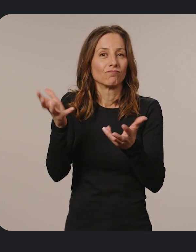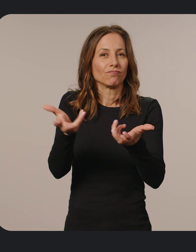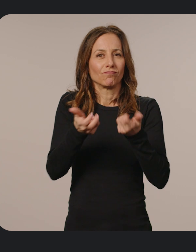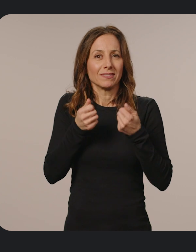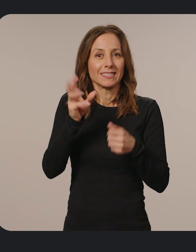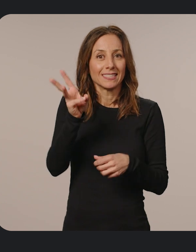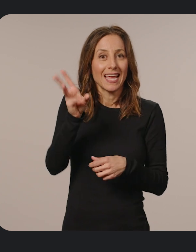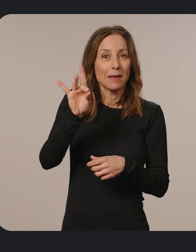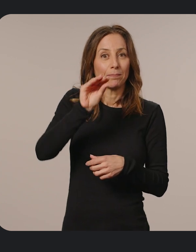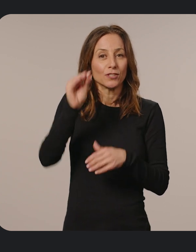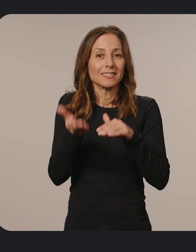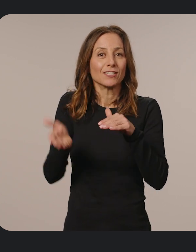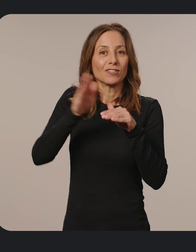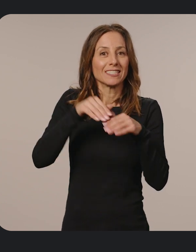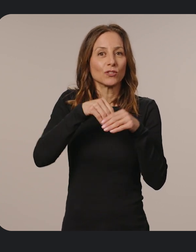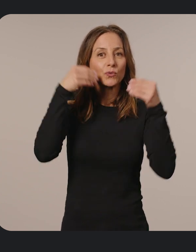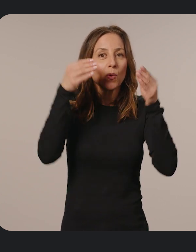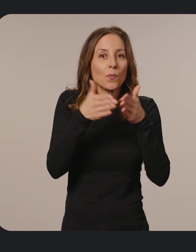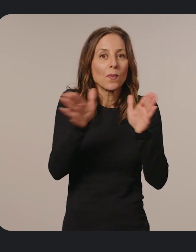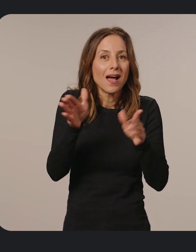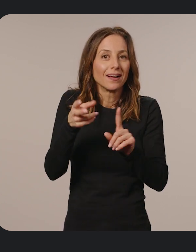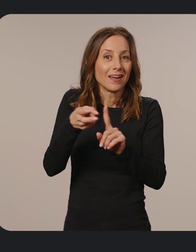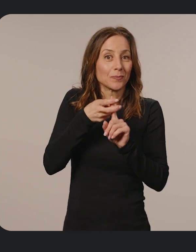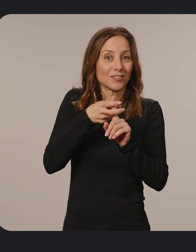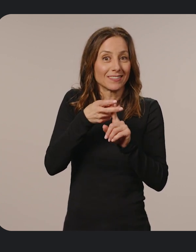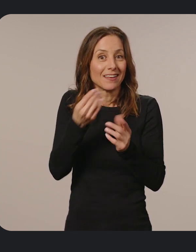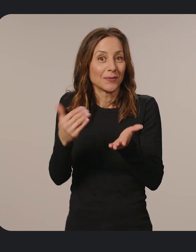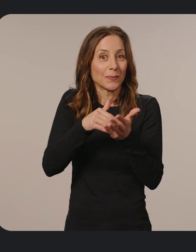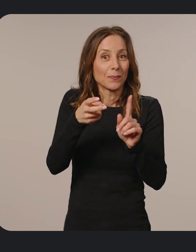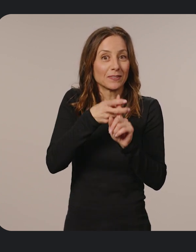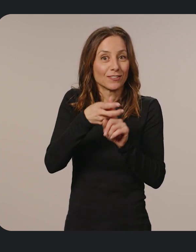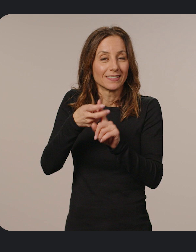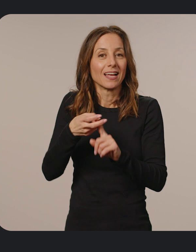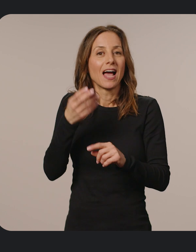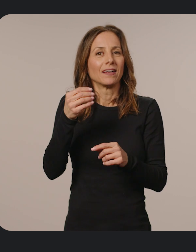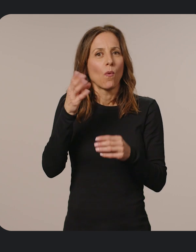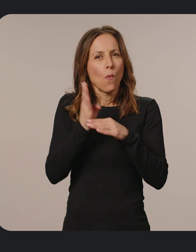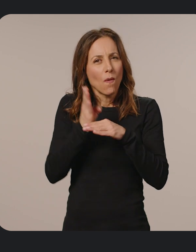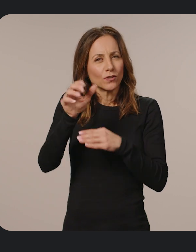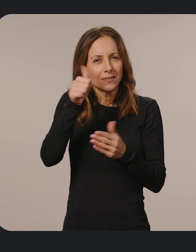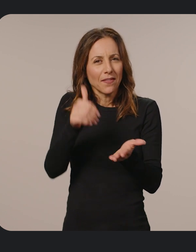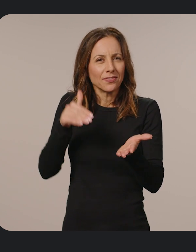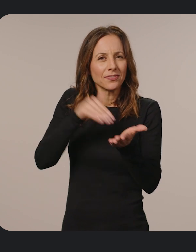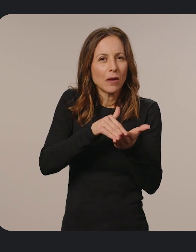driving 68% increase in storewide acquisitions and reacquisitions and over 10,000 conversions.